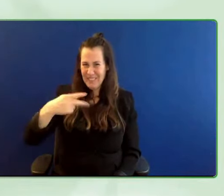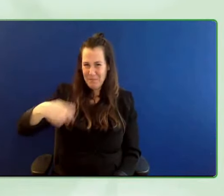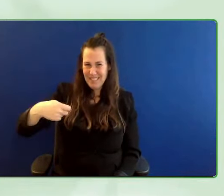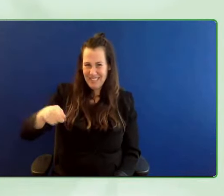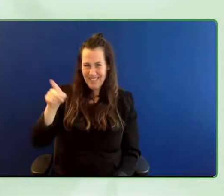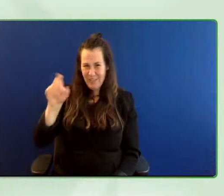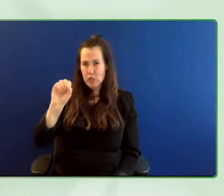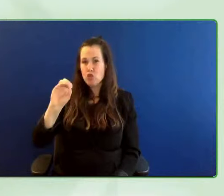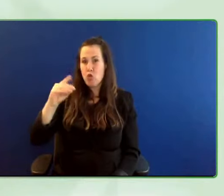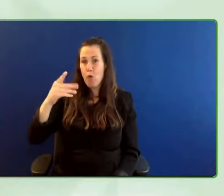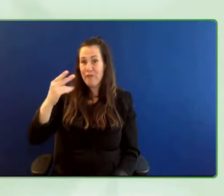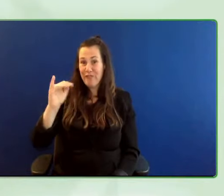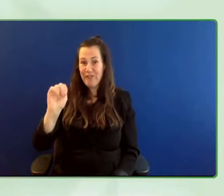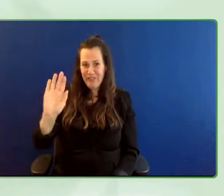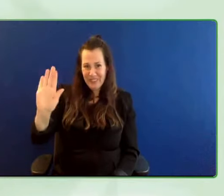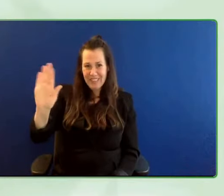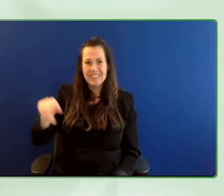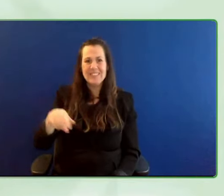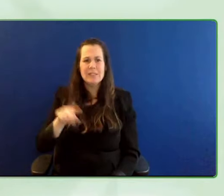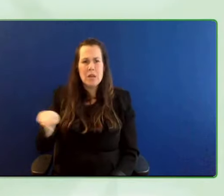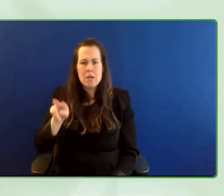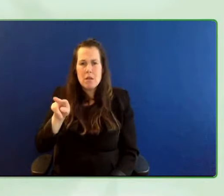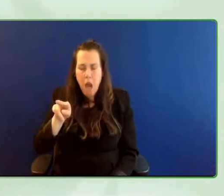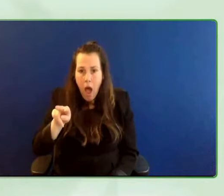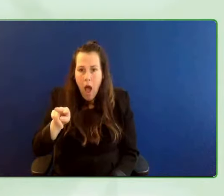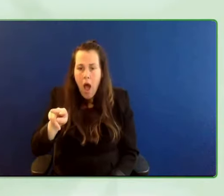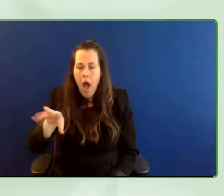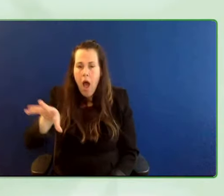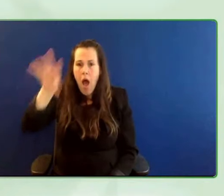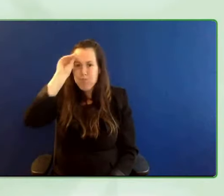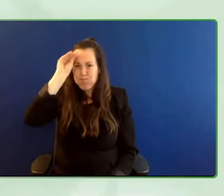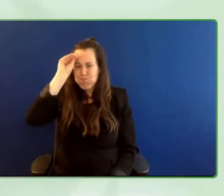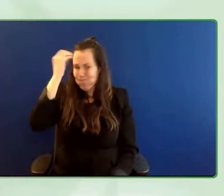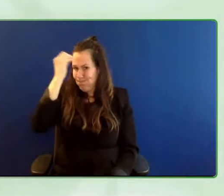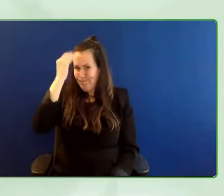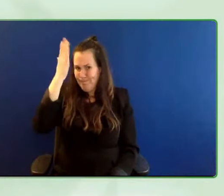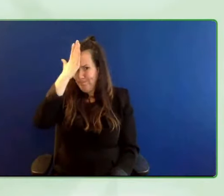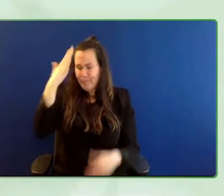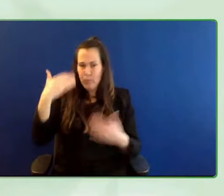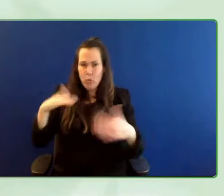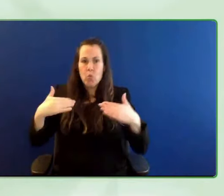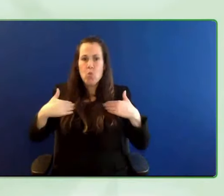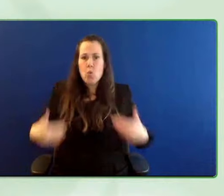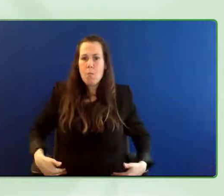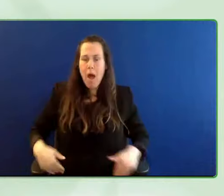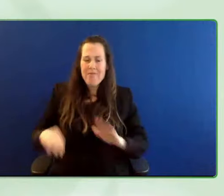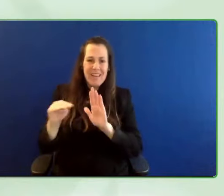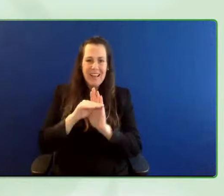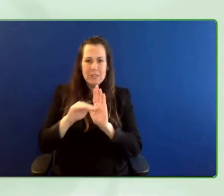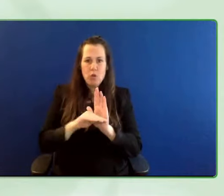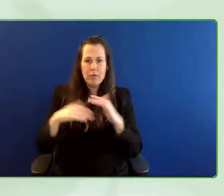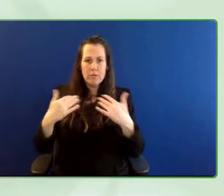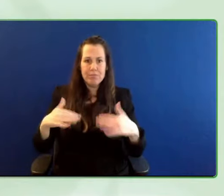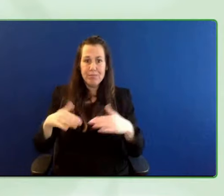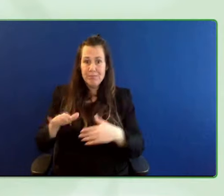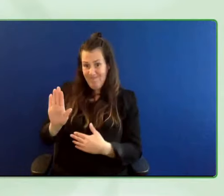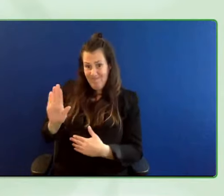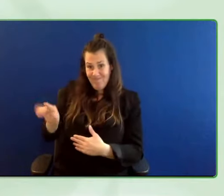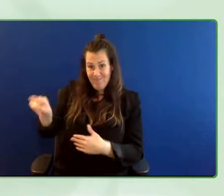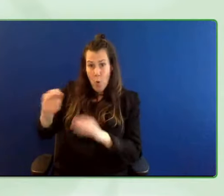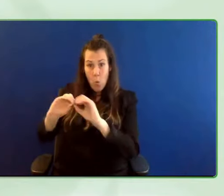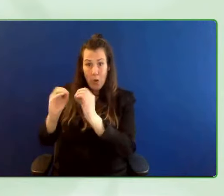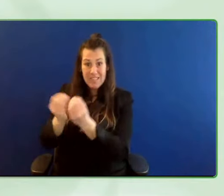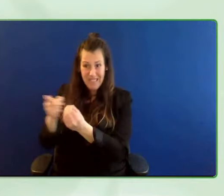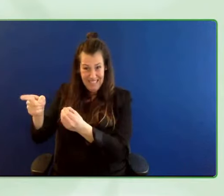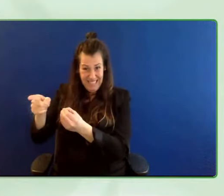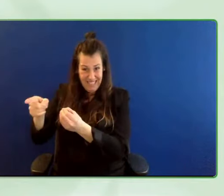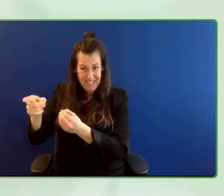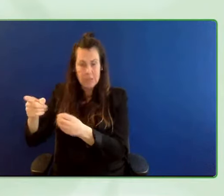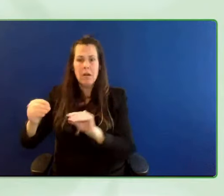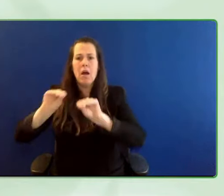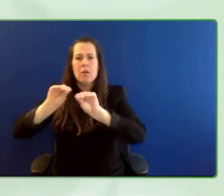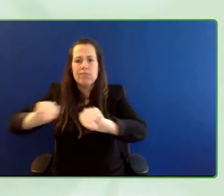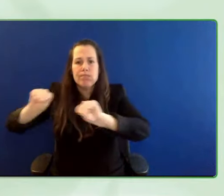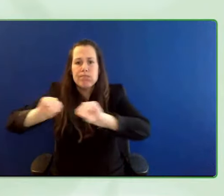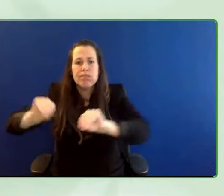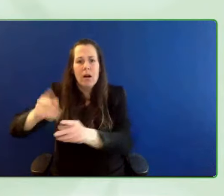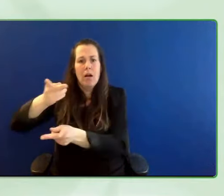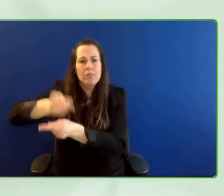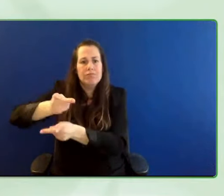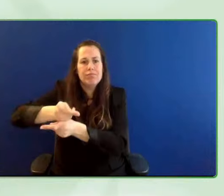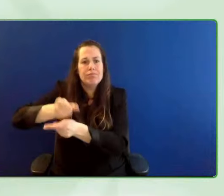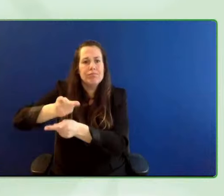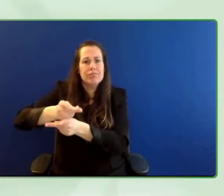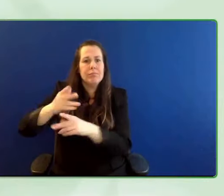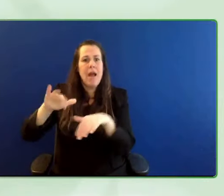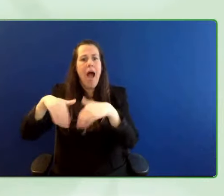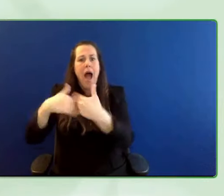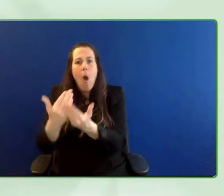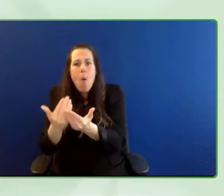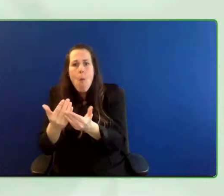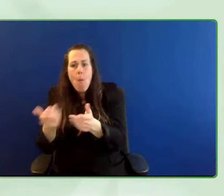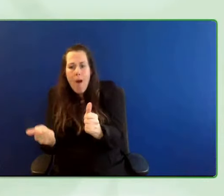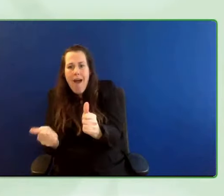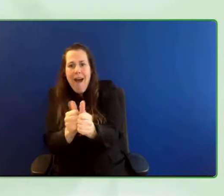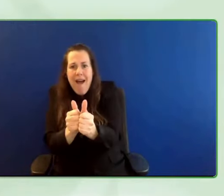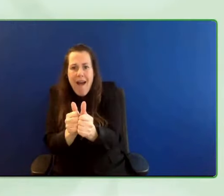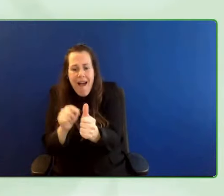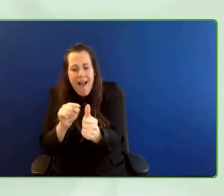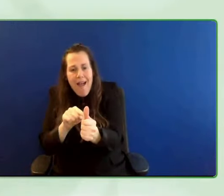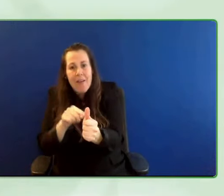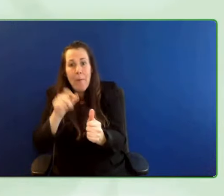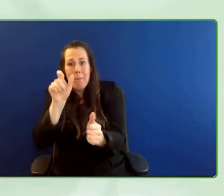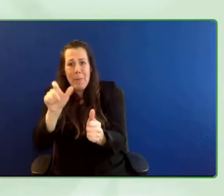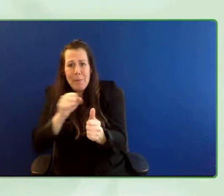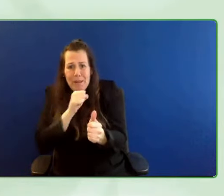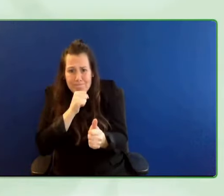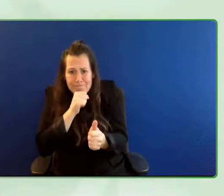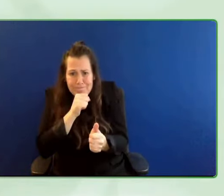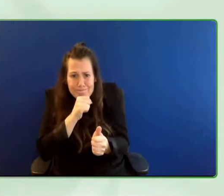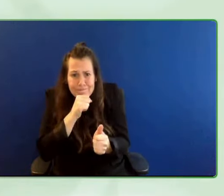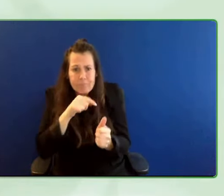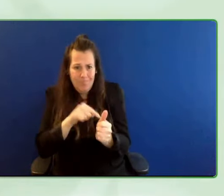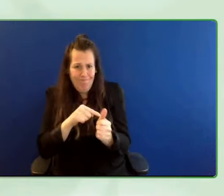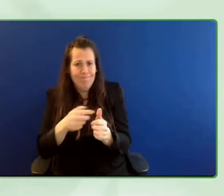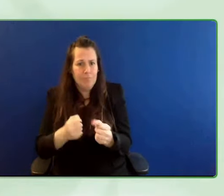And the human job of sensitivity and so on.